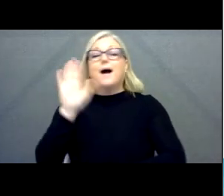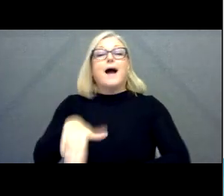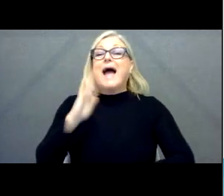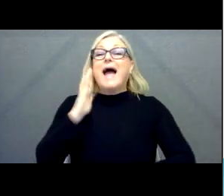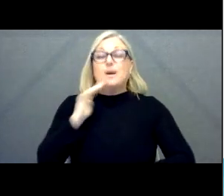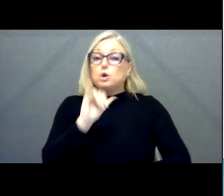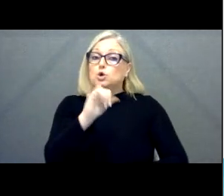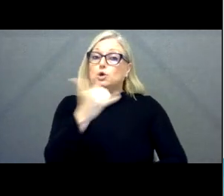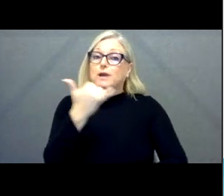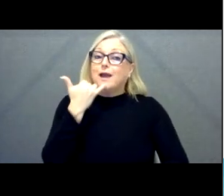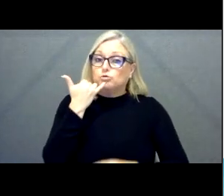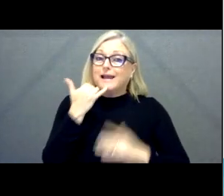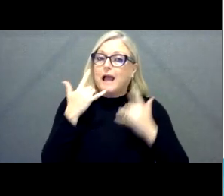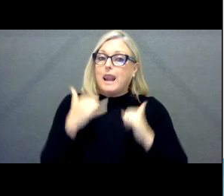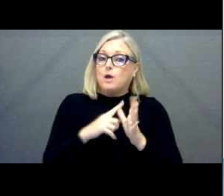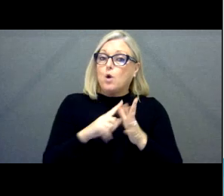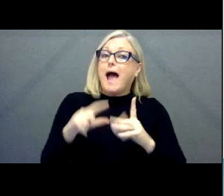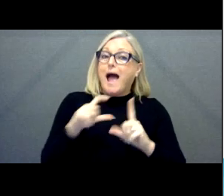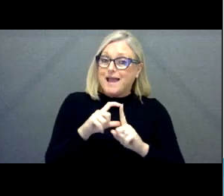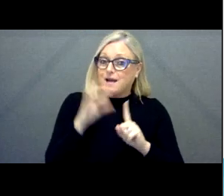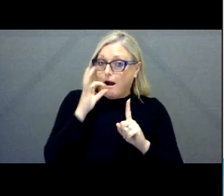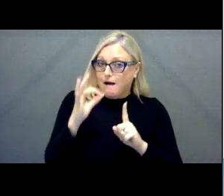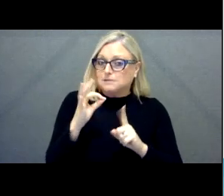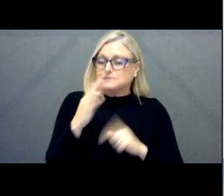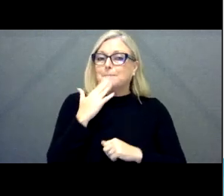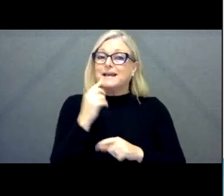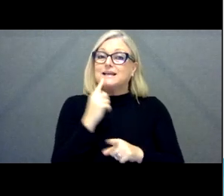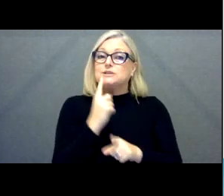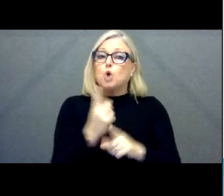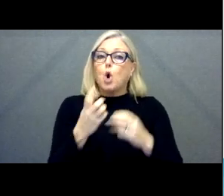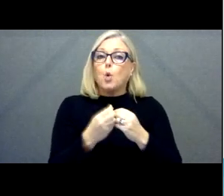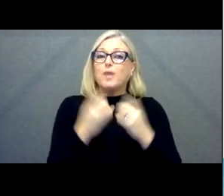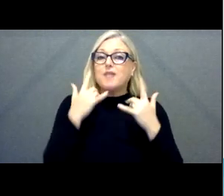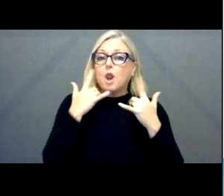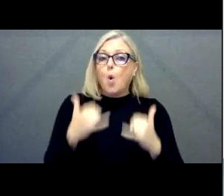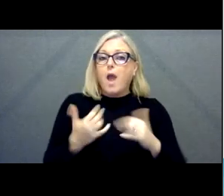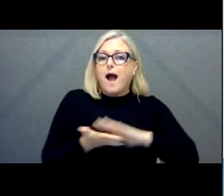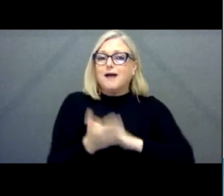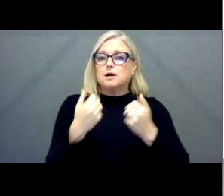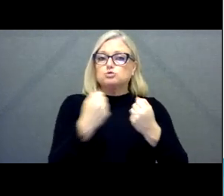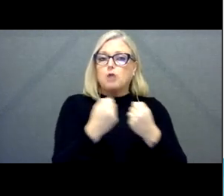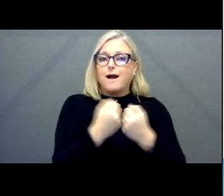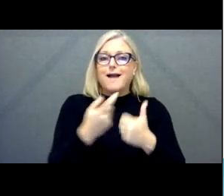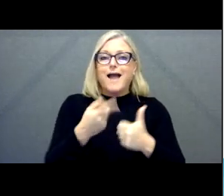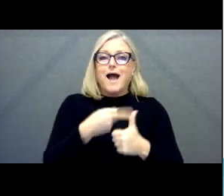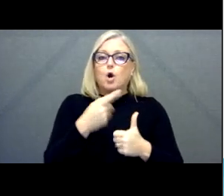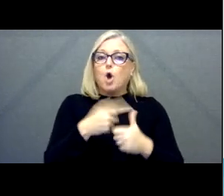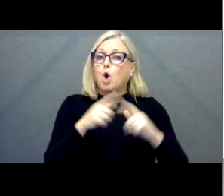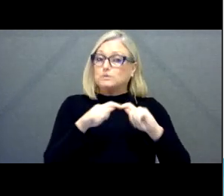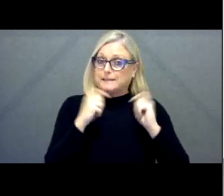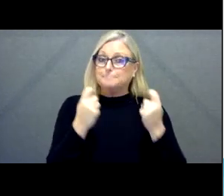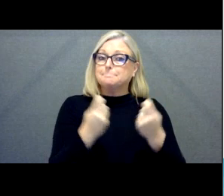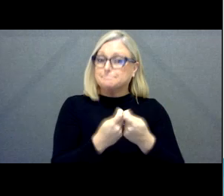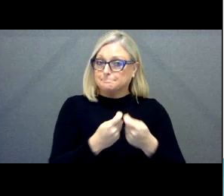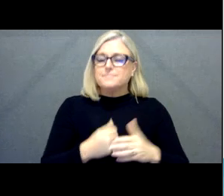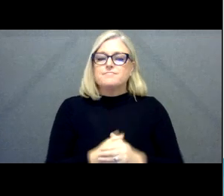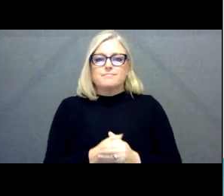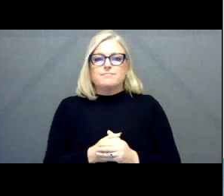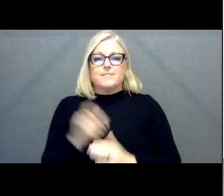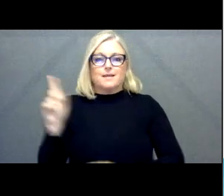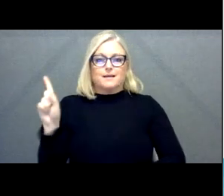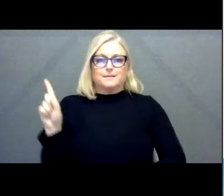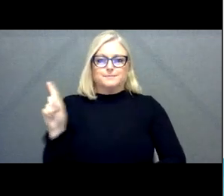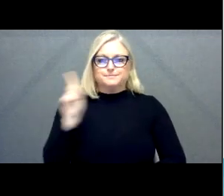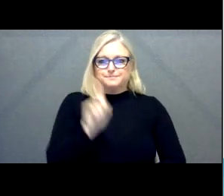the drug court team thanks thank you Penny just slide back on very briefly sorry sorry that I'm a